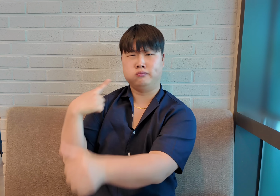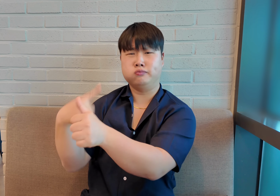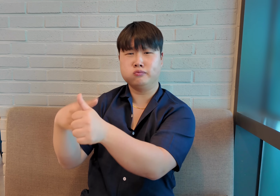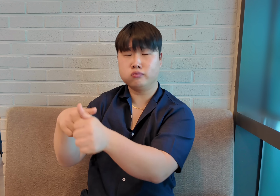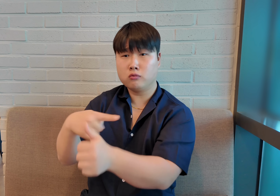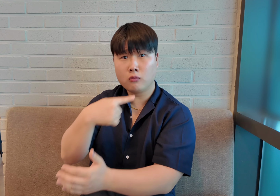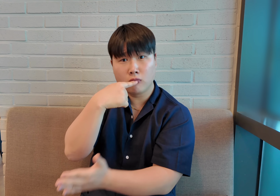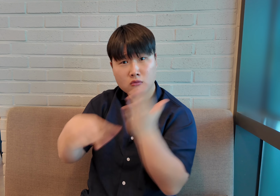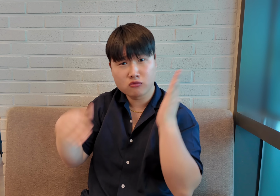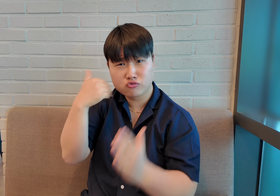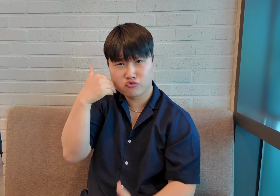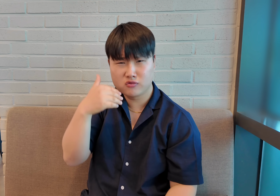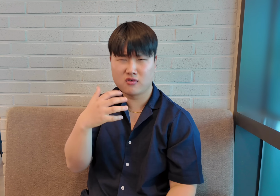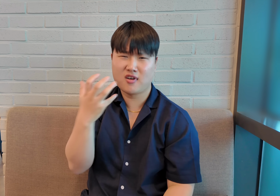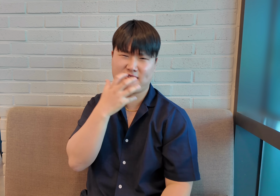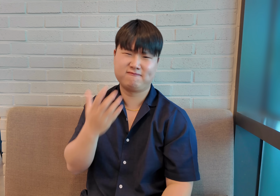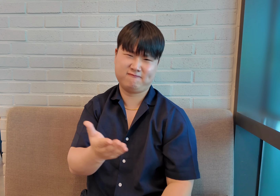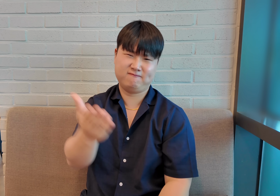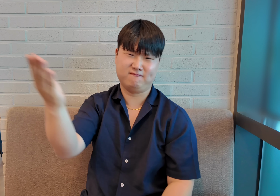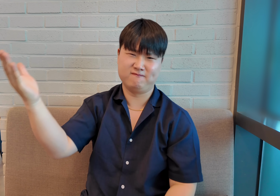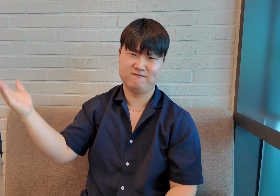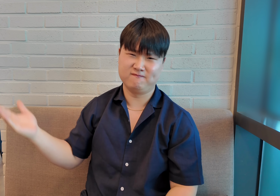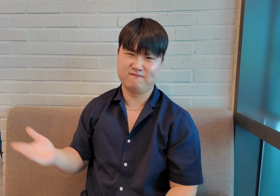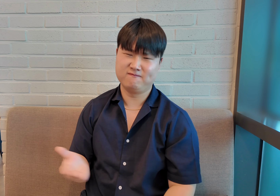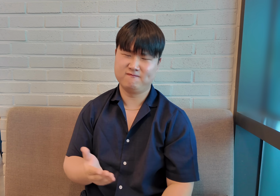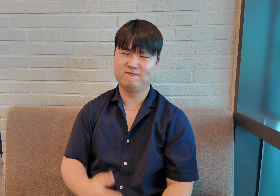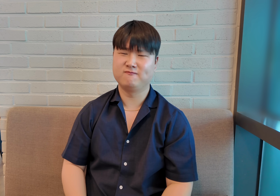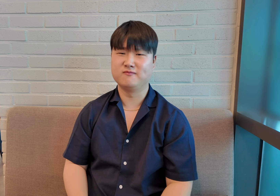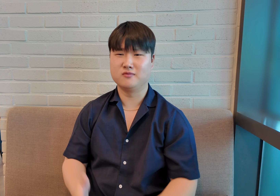That's why I think the deaf community is taking a critical look at it. In the end, in this situation, it is the hearing people who suffers the loss.